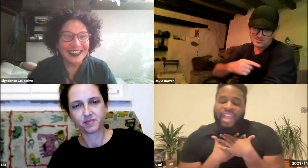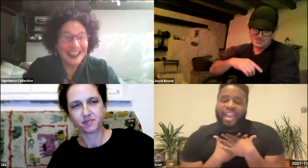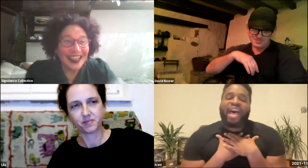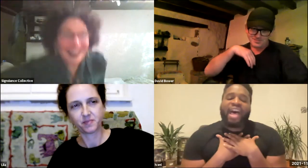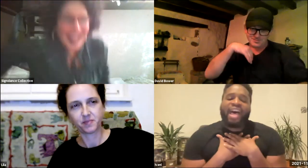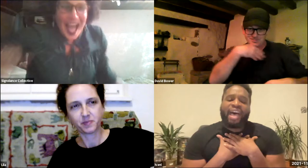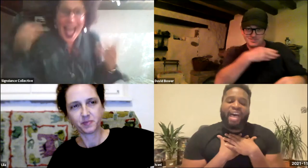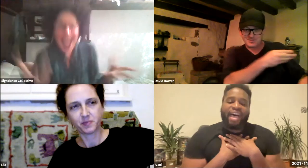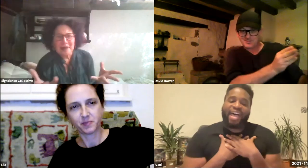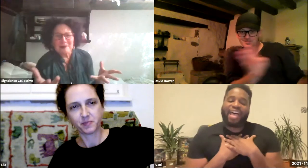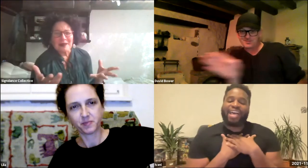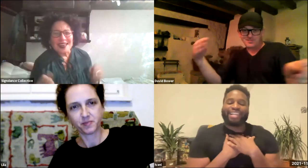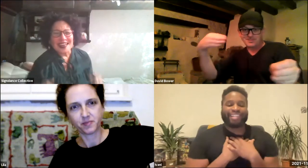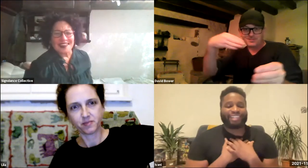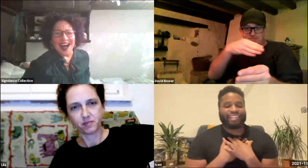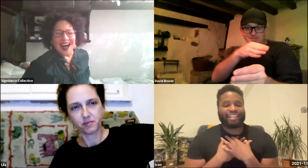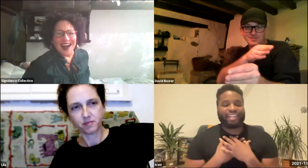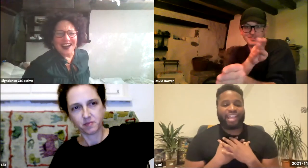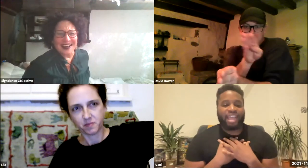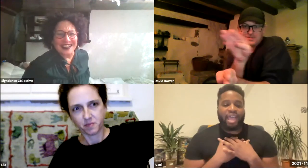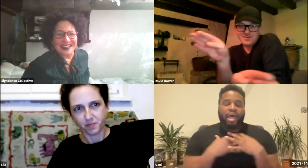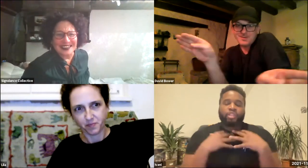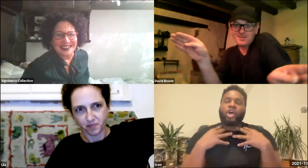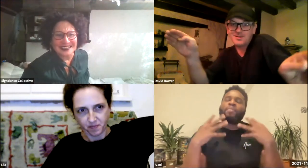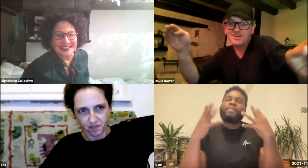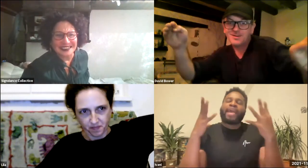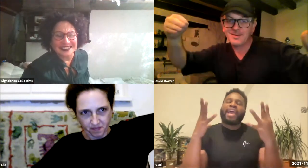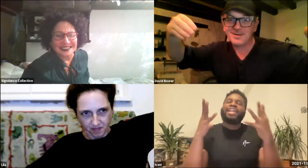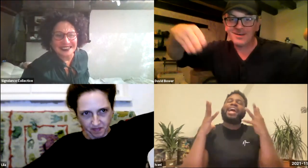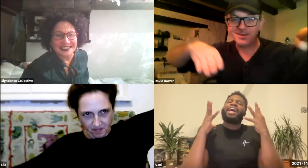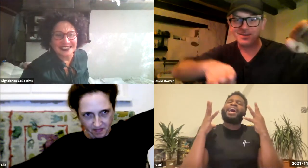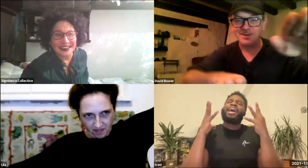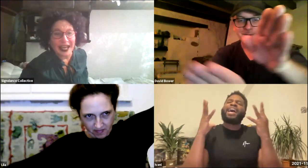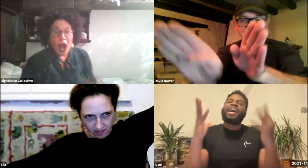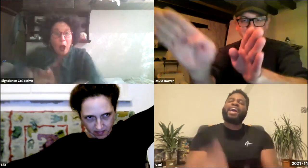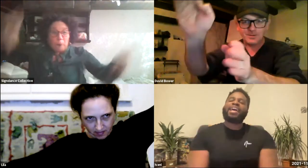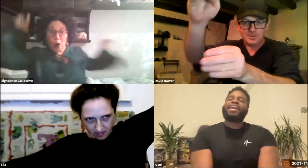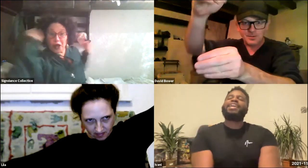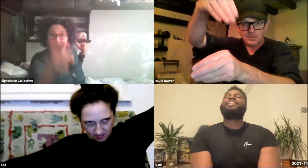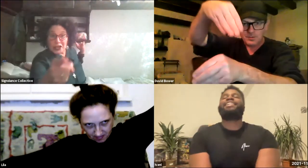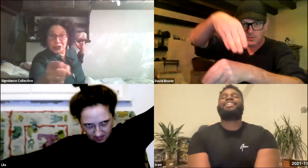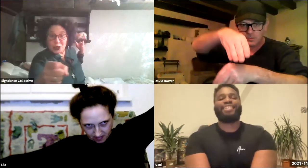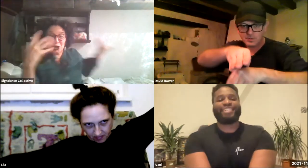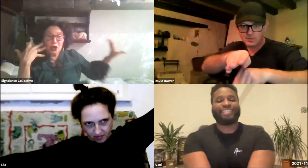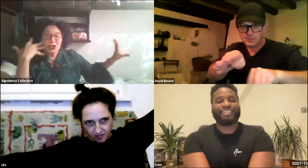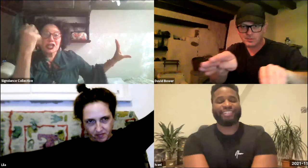Yes I loved the snake movements